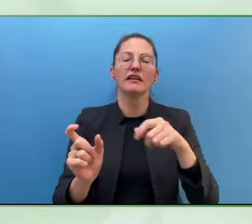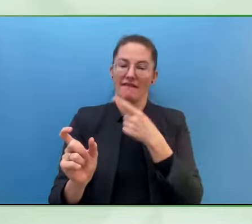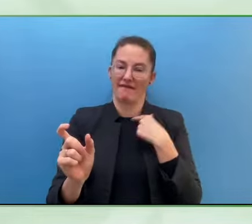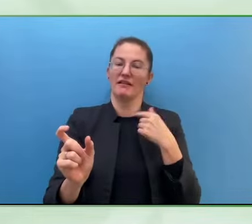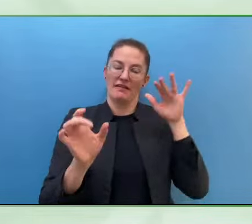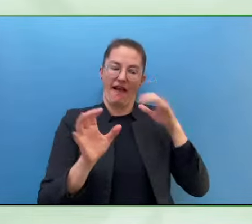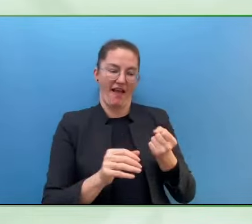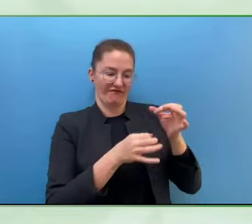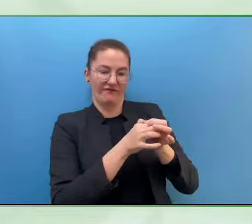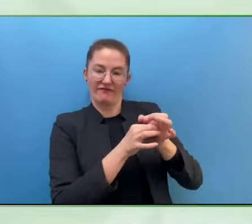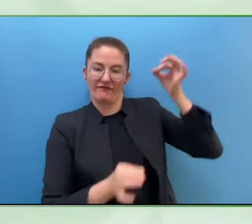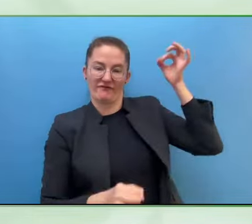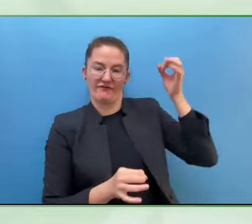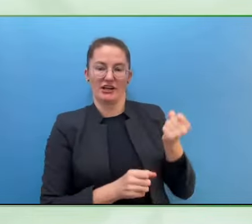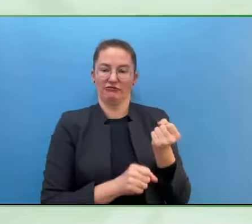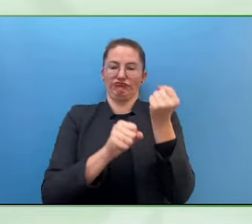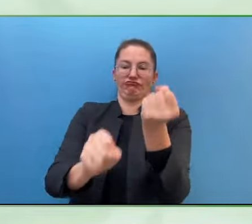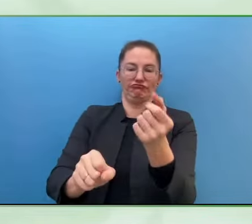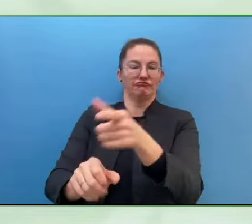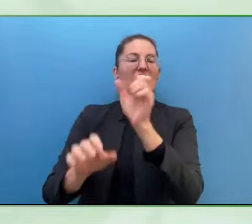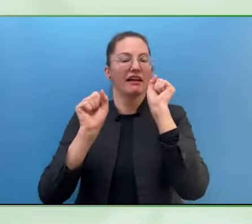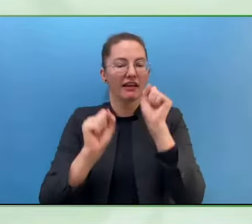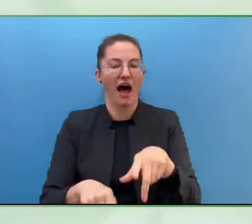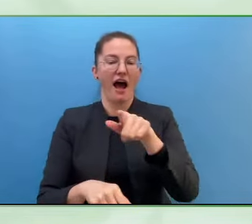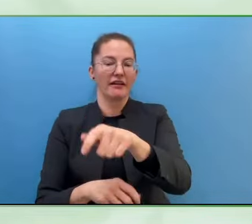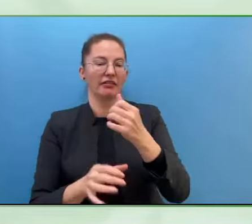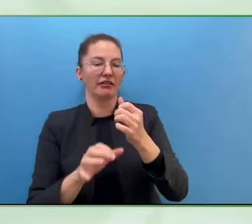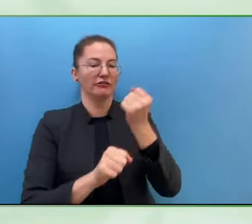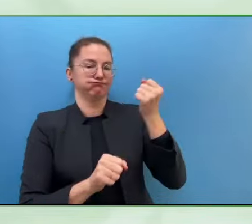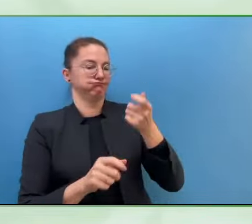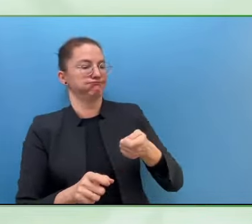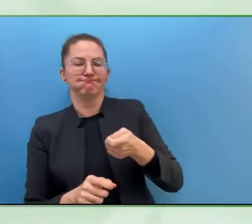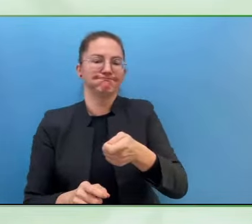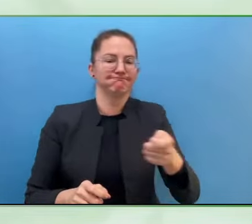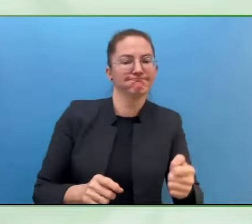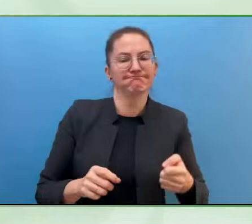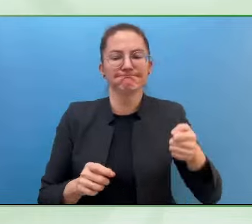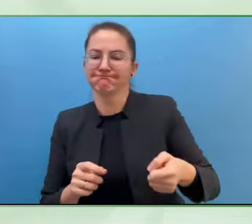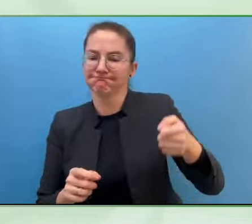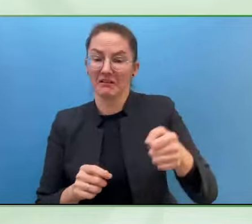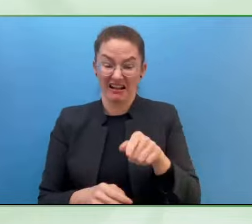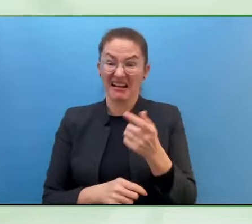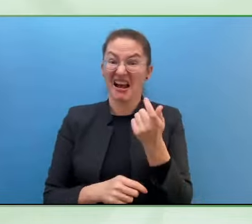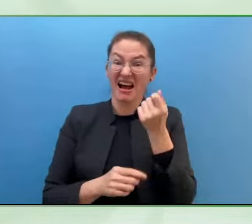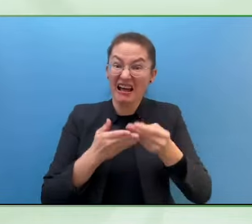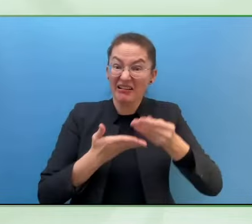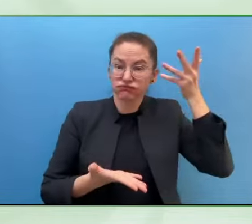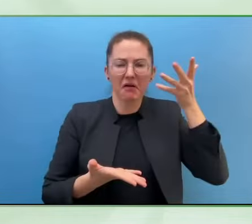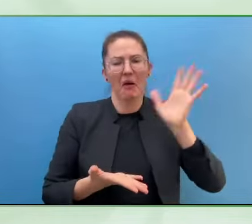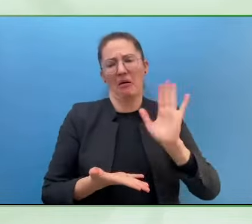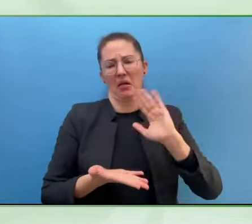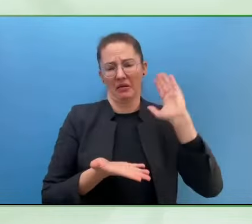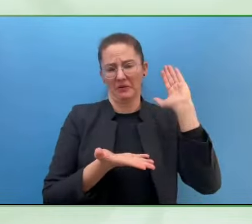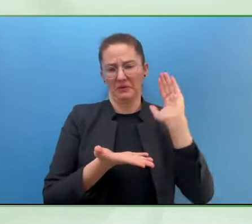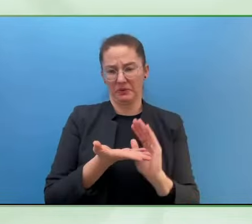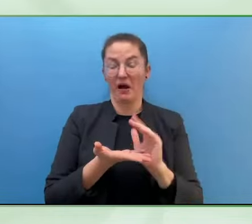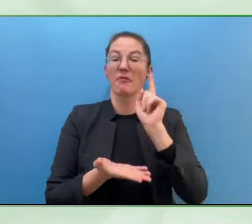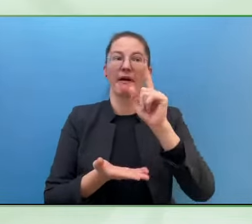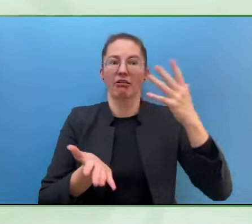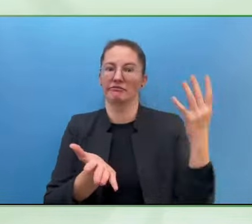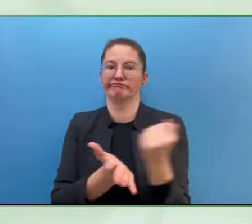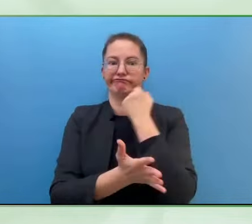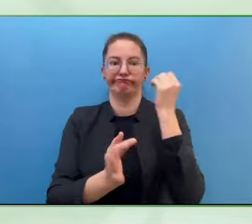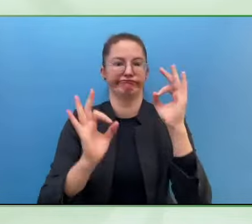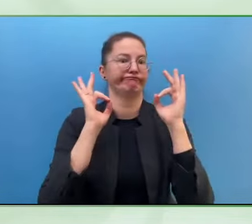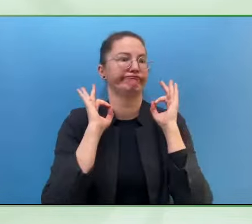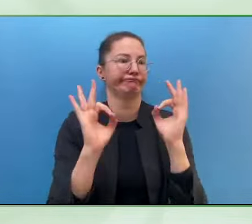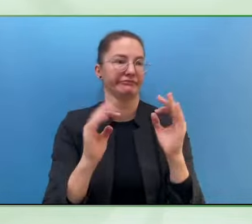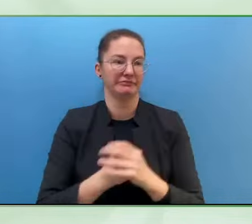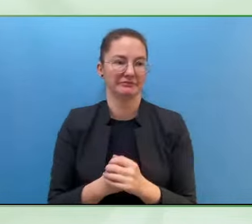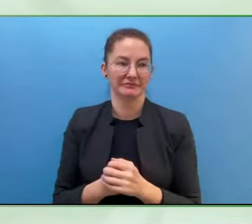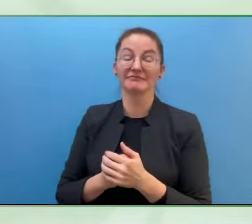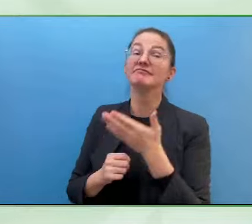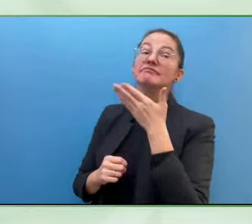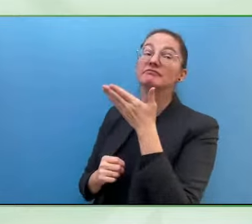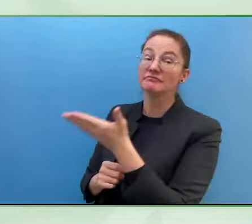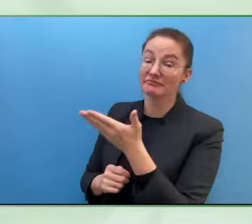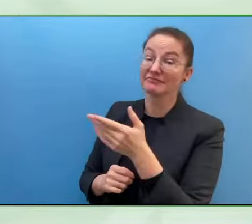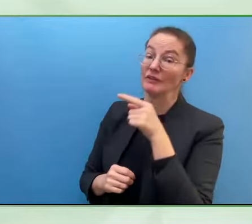What advantages are there in catering to these customers?